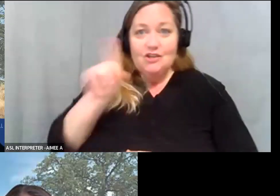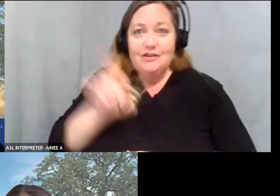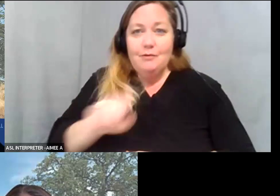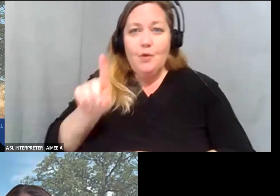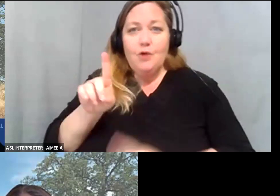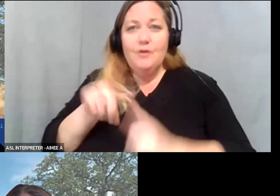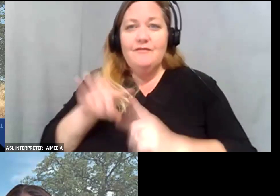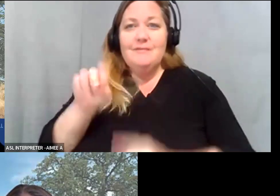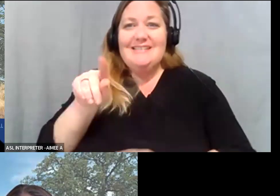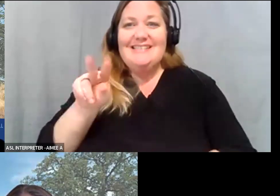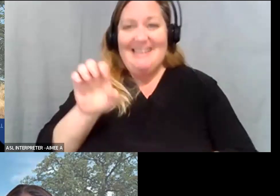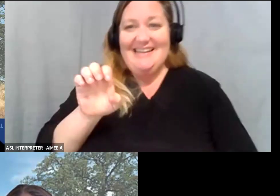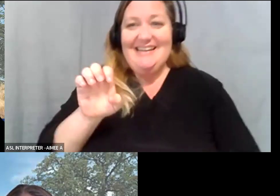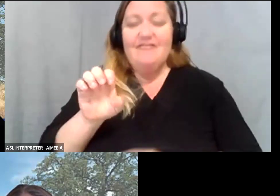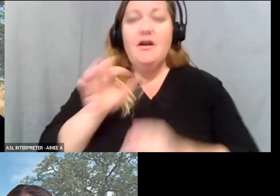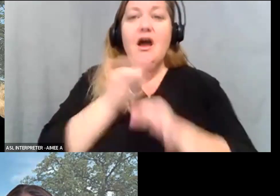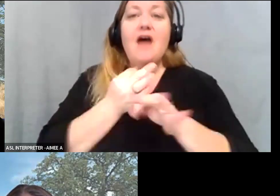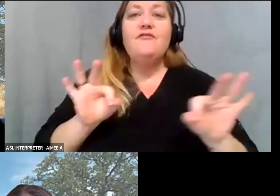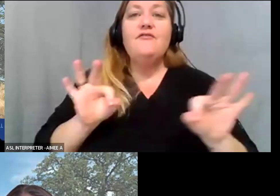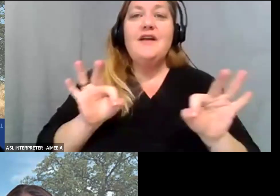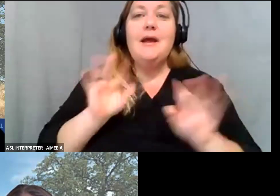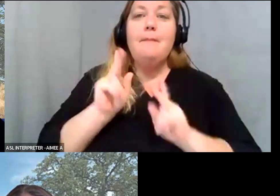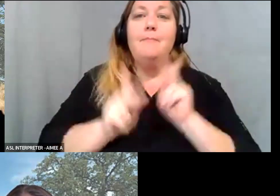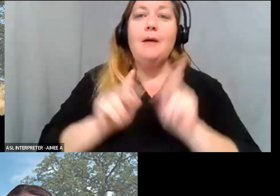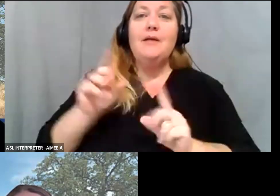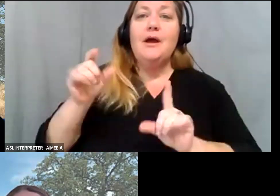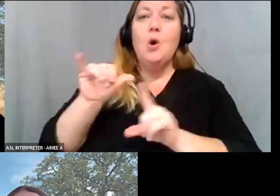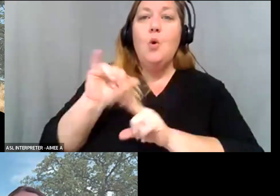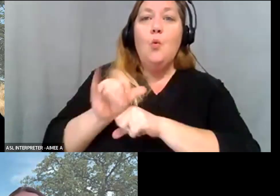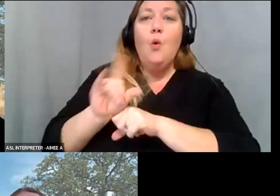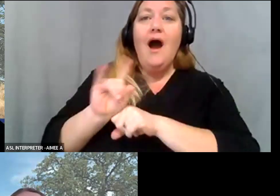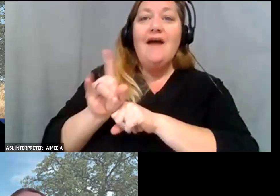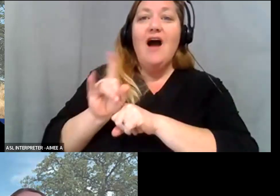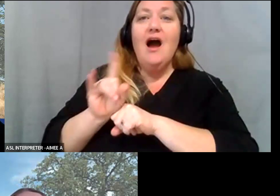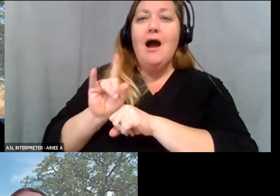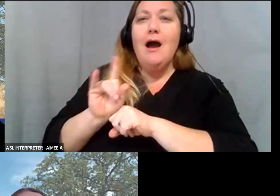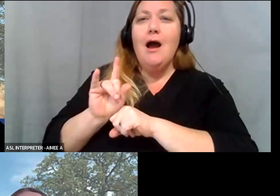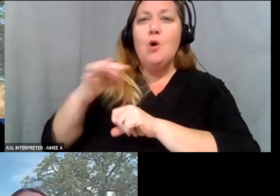which is both free public Wi-fi qualify for the NTIA Grant, and maybe we might want to point Steve